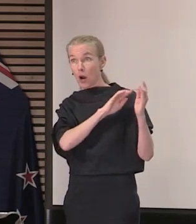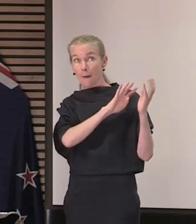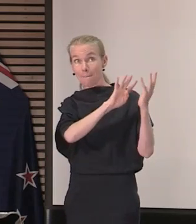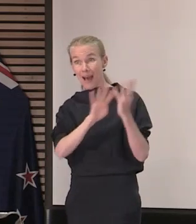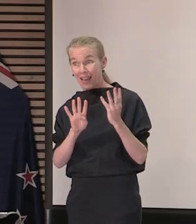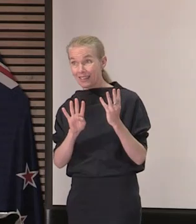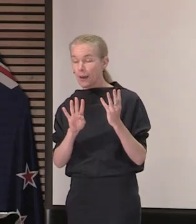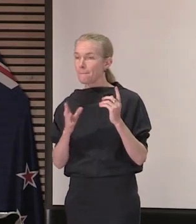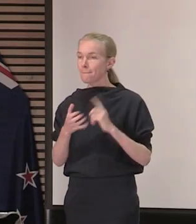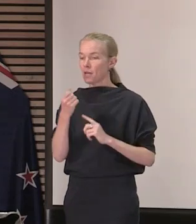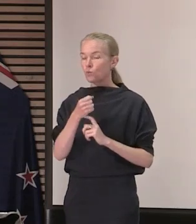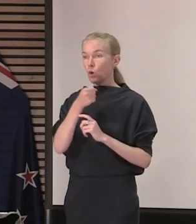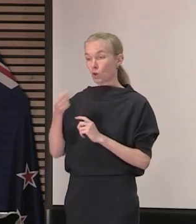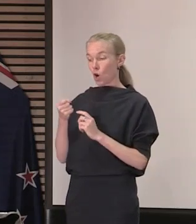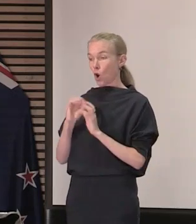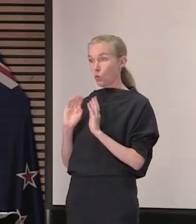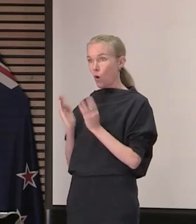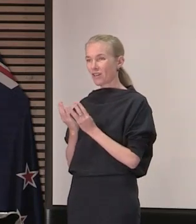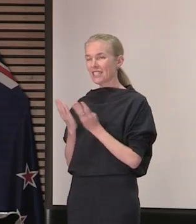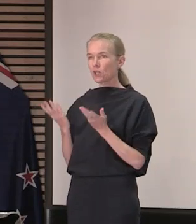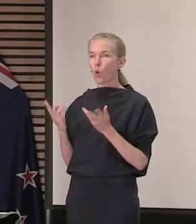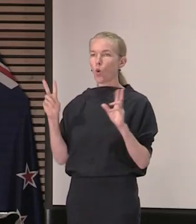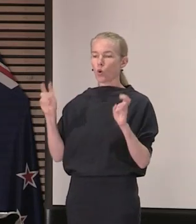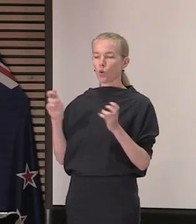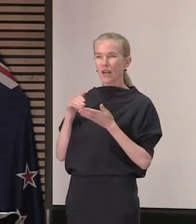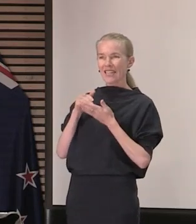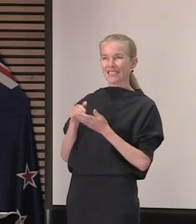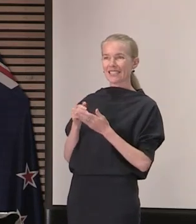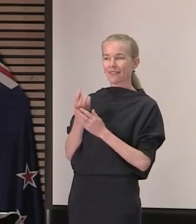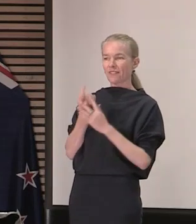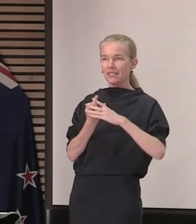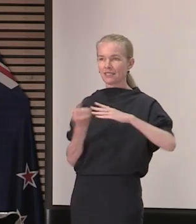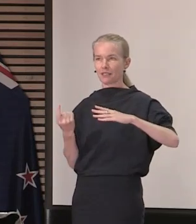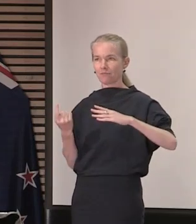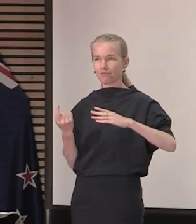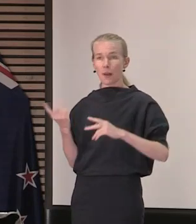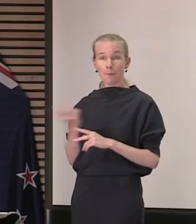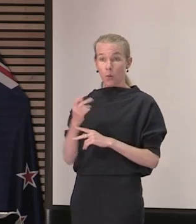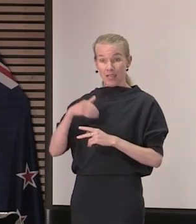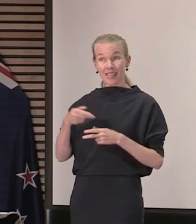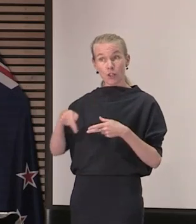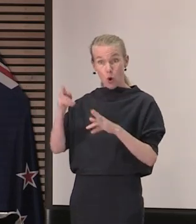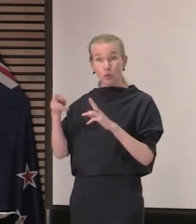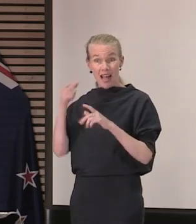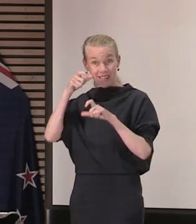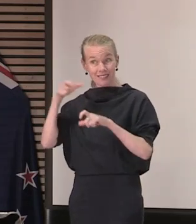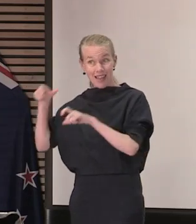assistedself-isolation. Both areutilising at present, hotels. The difference betweenquarantine is that's where ourpeople who are symptomatic orbeing